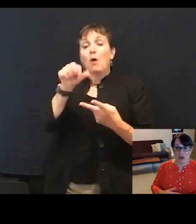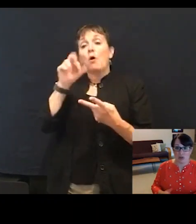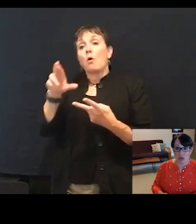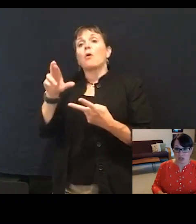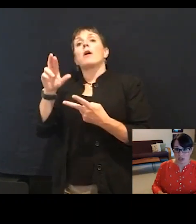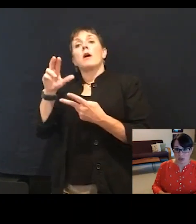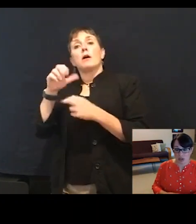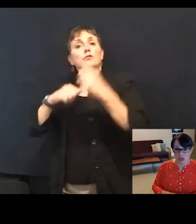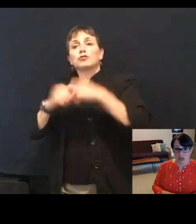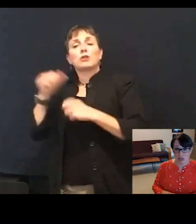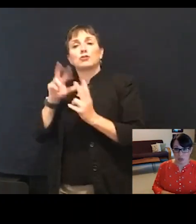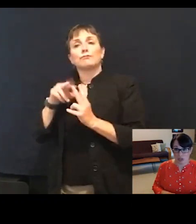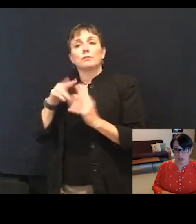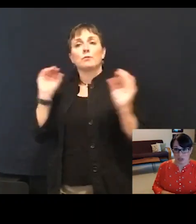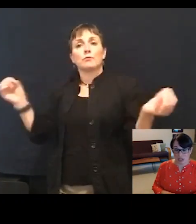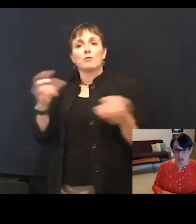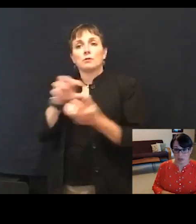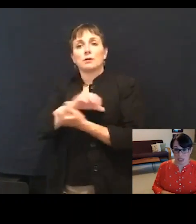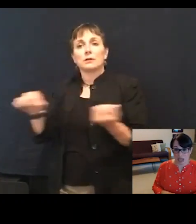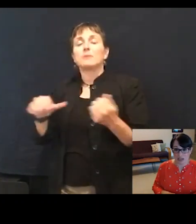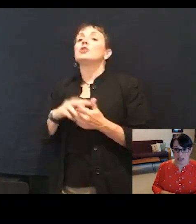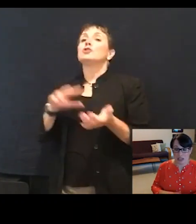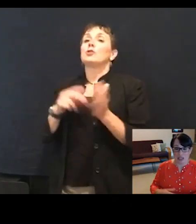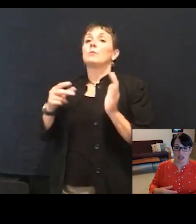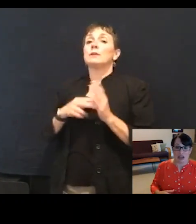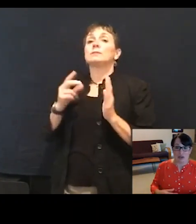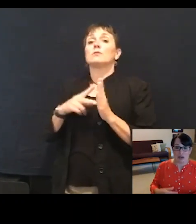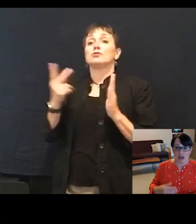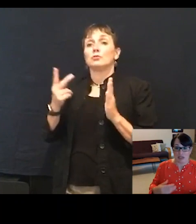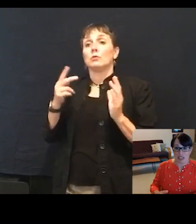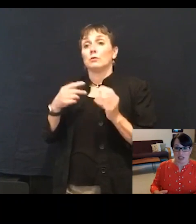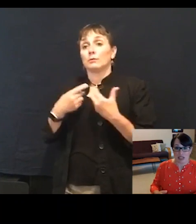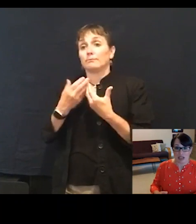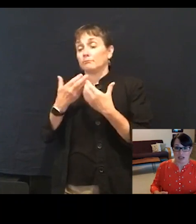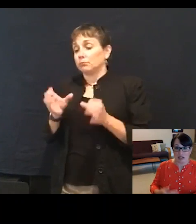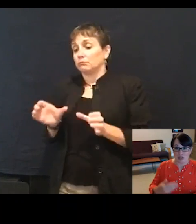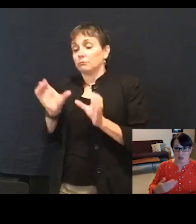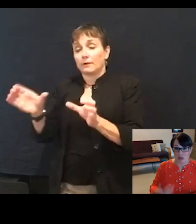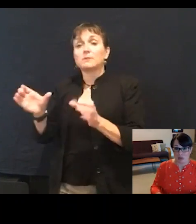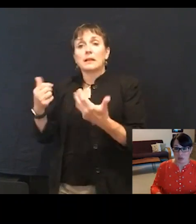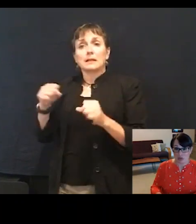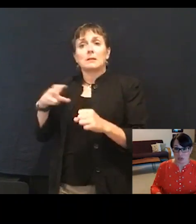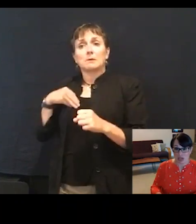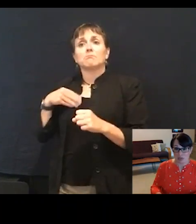are well-tolerated in subretinally injected macaques. Now having said that, these were the simple overlaps.